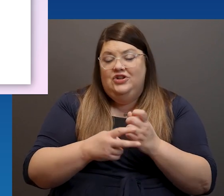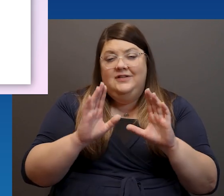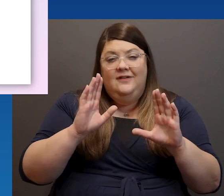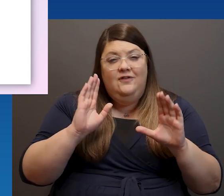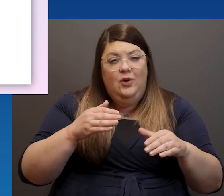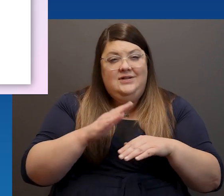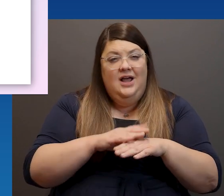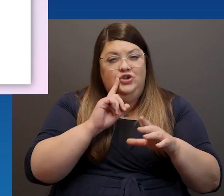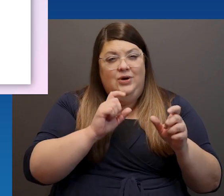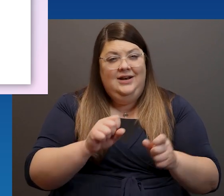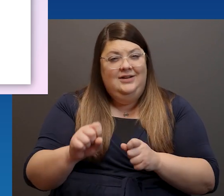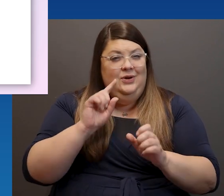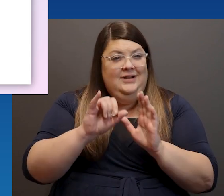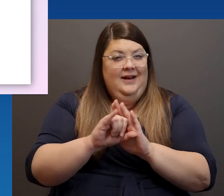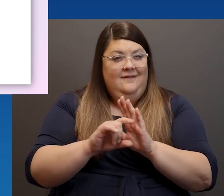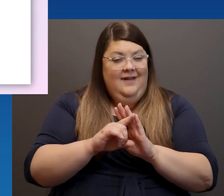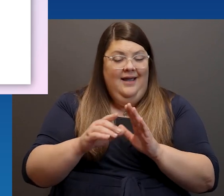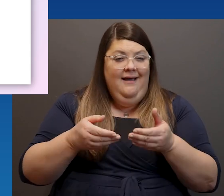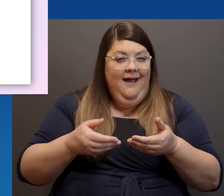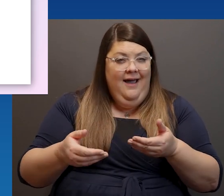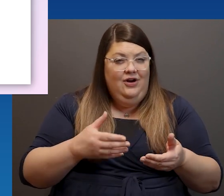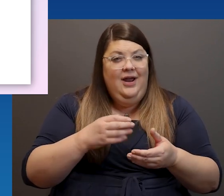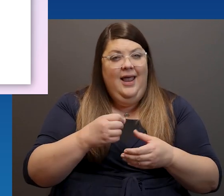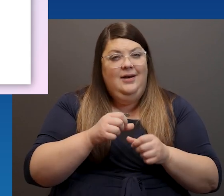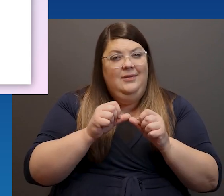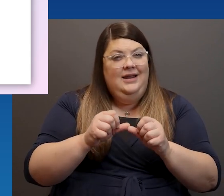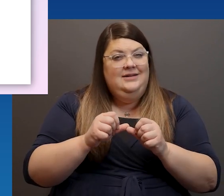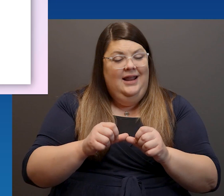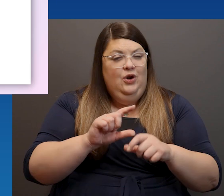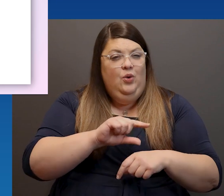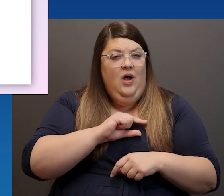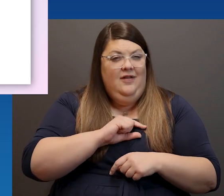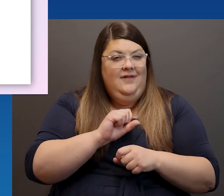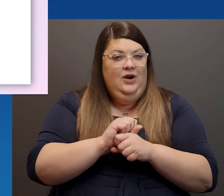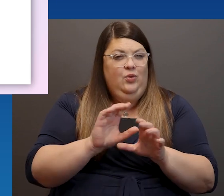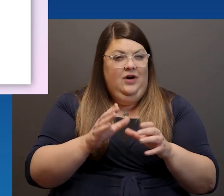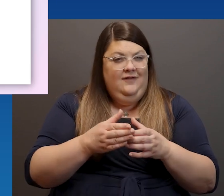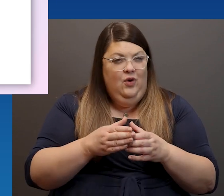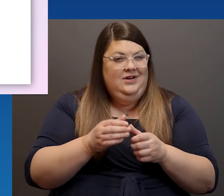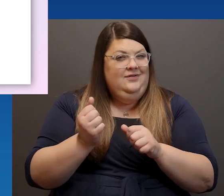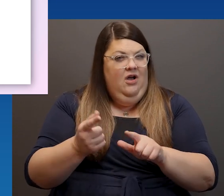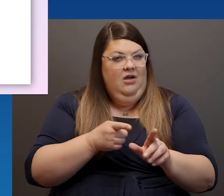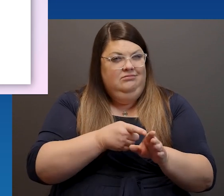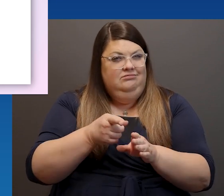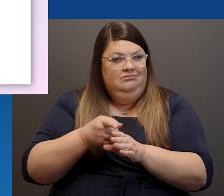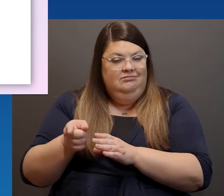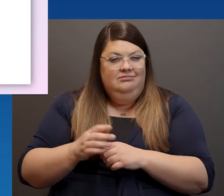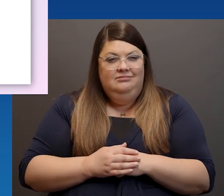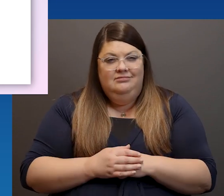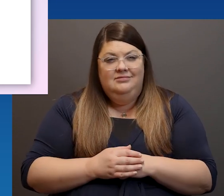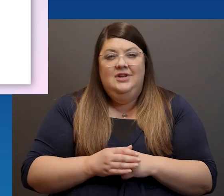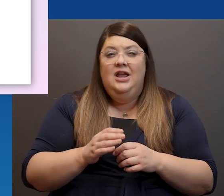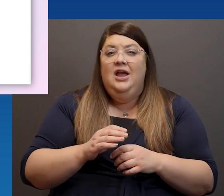to identify higher and maintain a qualified workforce across sectors and disciplines. Personnel standards focuses